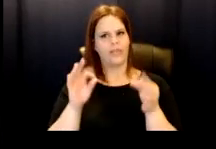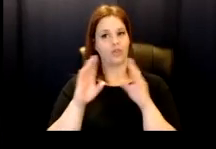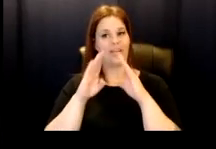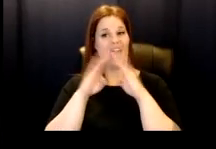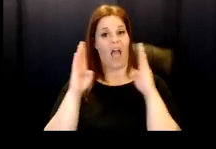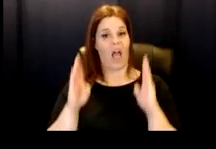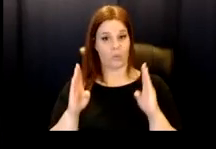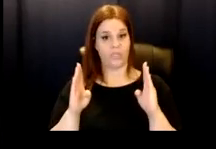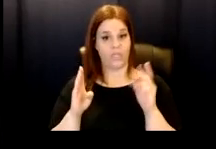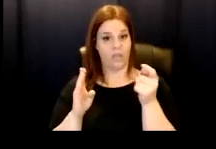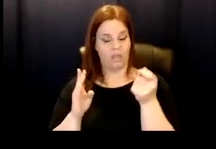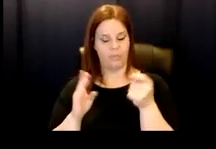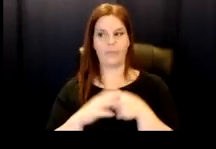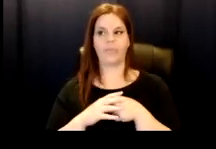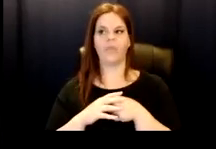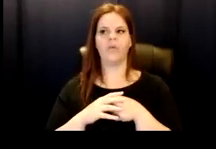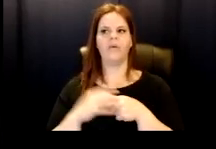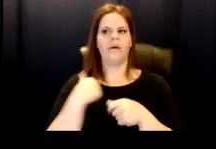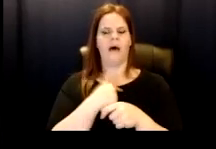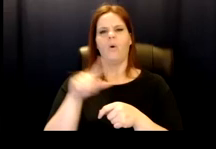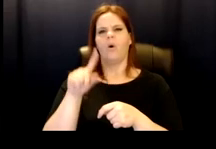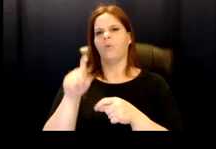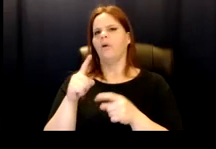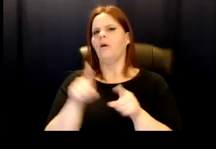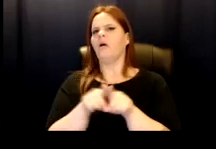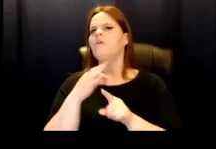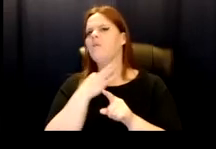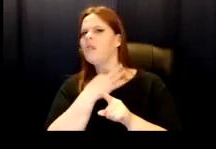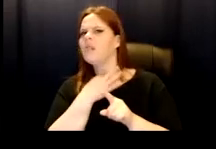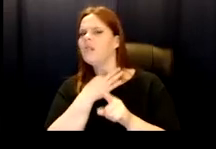But our question is also wondering about improving access to transportation.